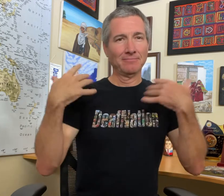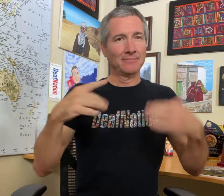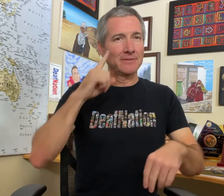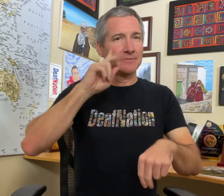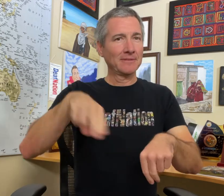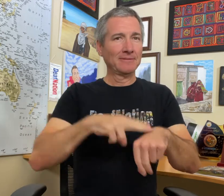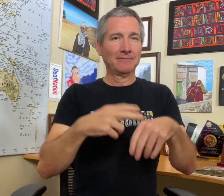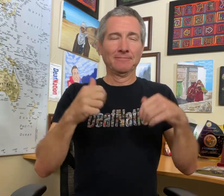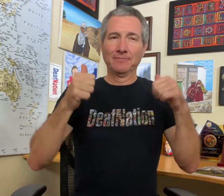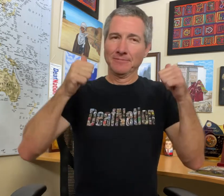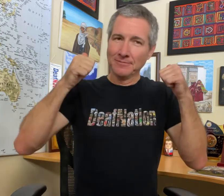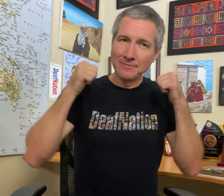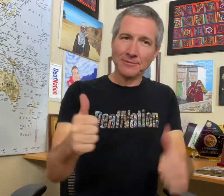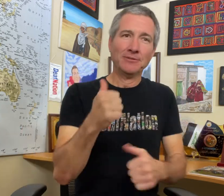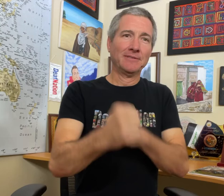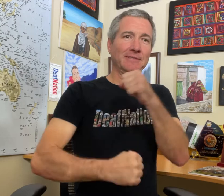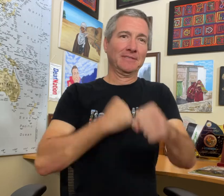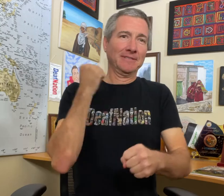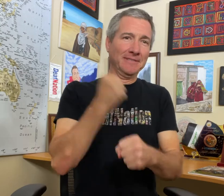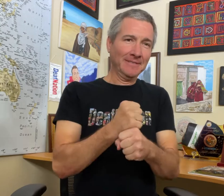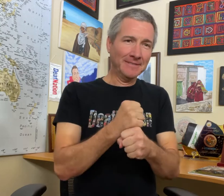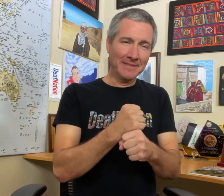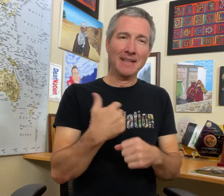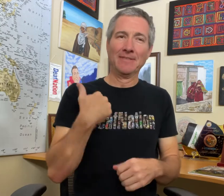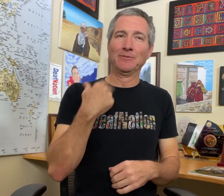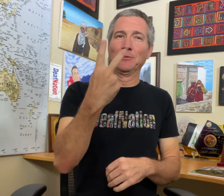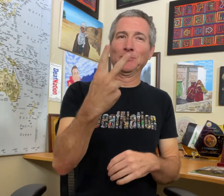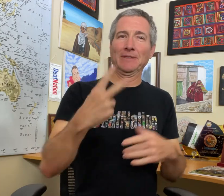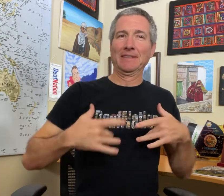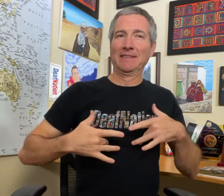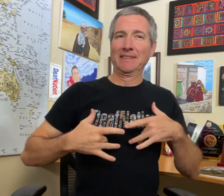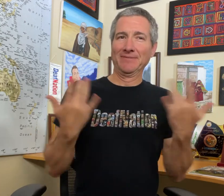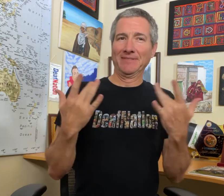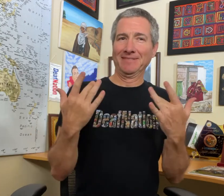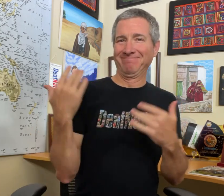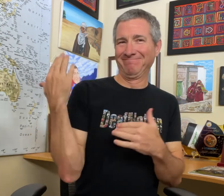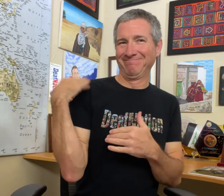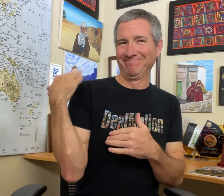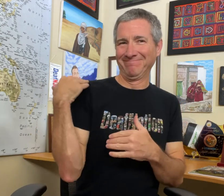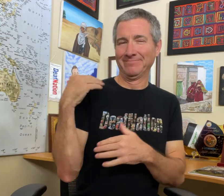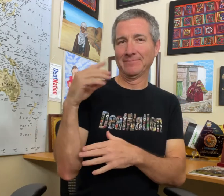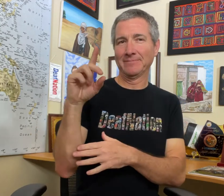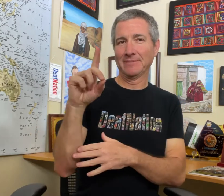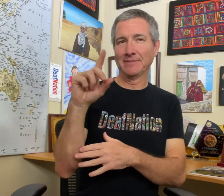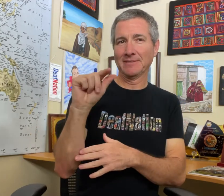DeafNation had a great year in 2021. We had two events in Dallas